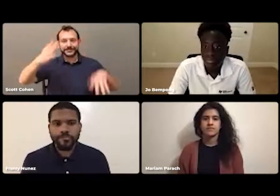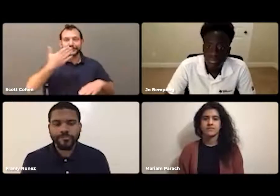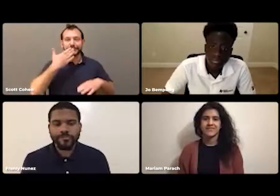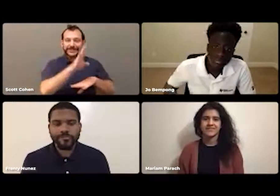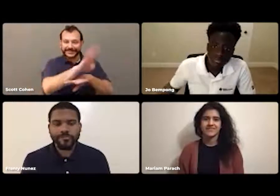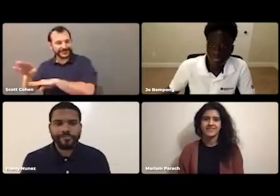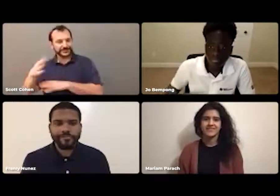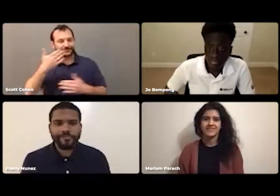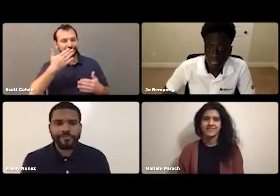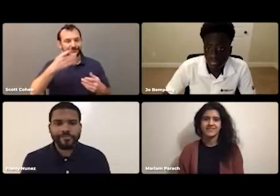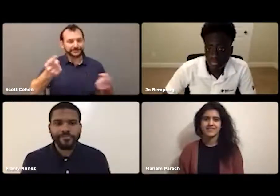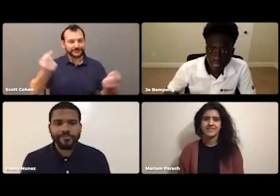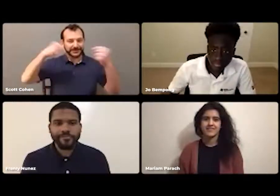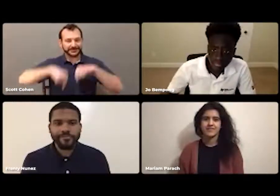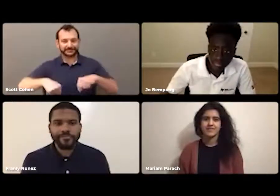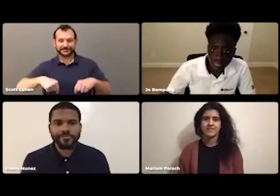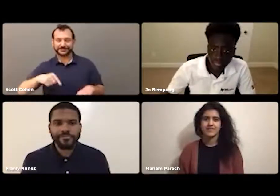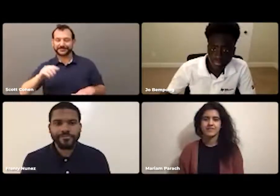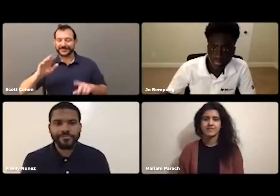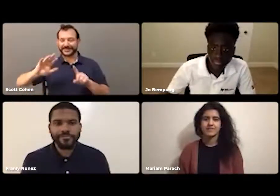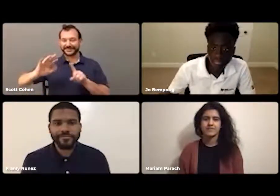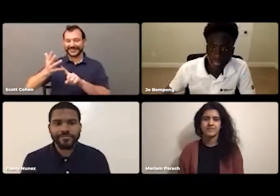Ladies and gentlemen, good evening.